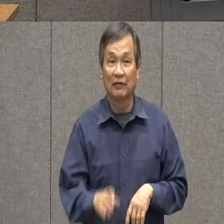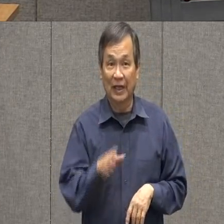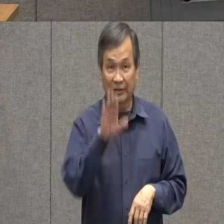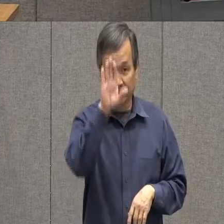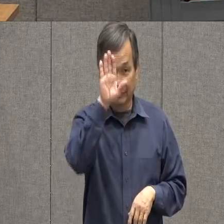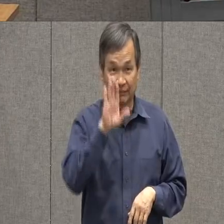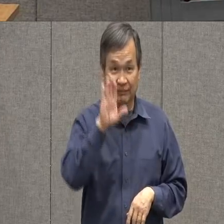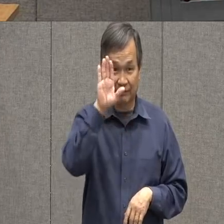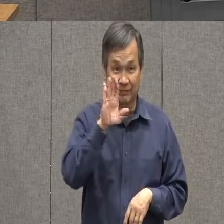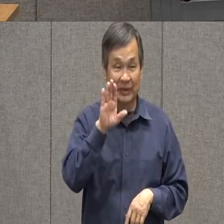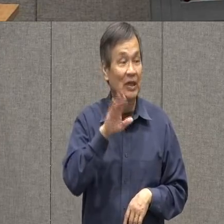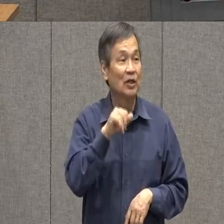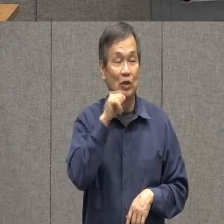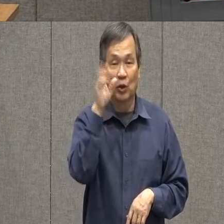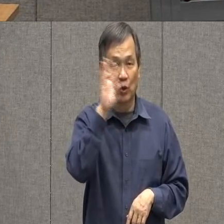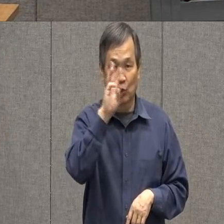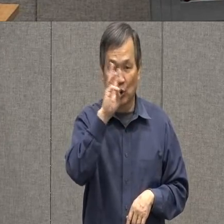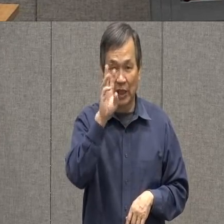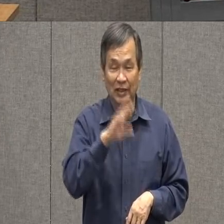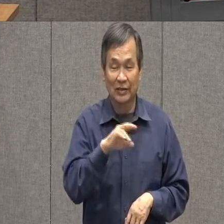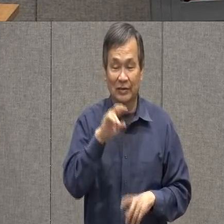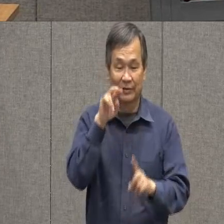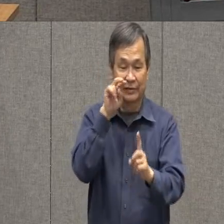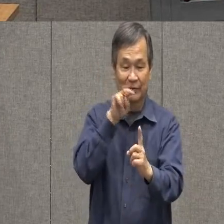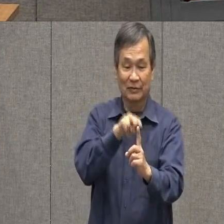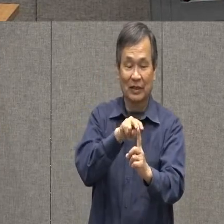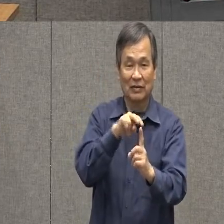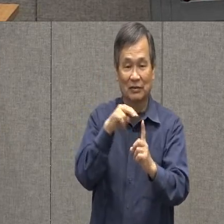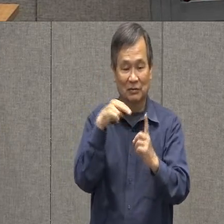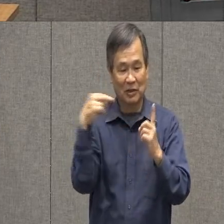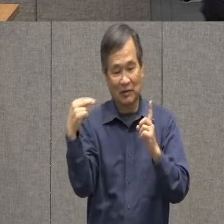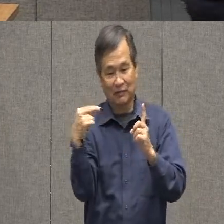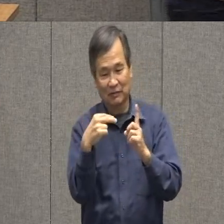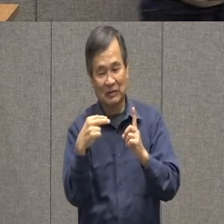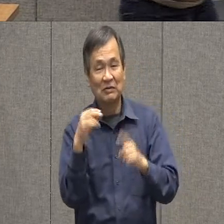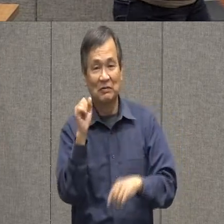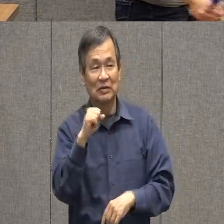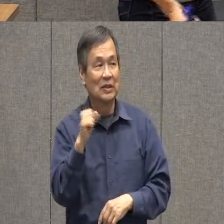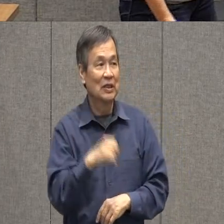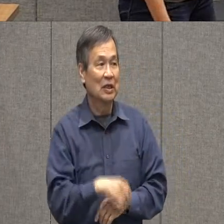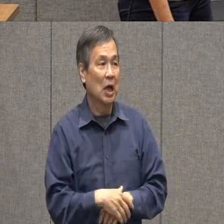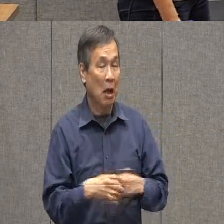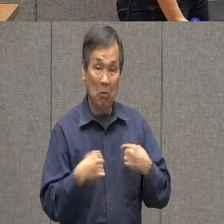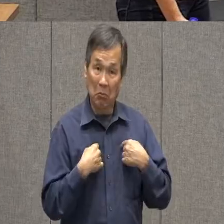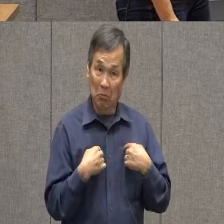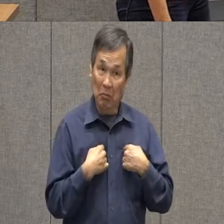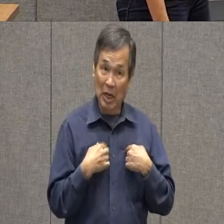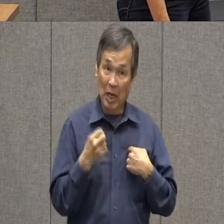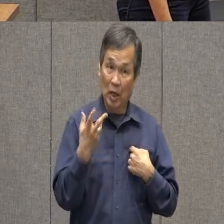so you don't have to do it from the side 'cause that's a little bit trickier. And I'm just gonna keep working on my same paper